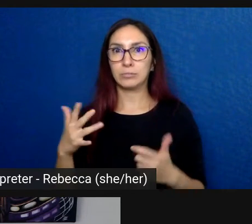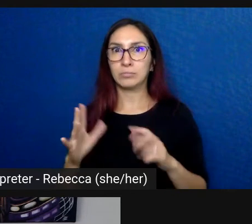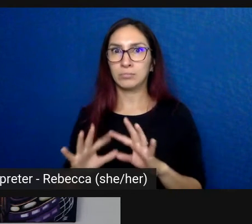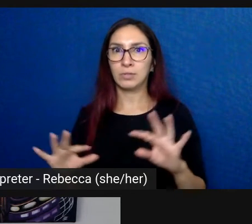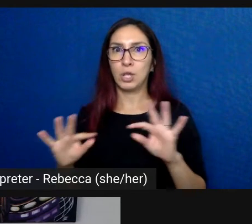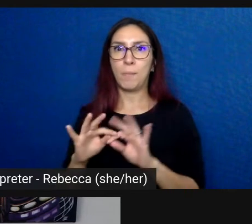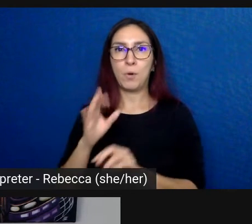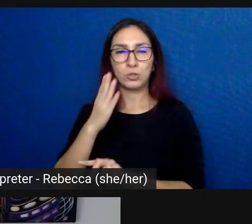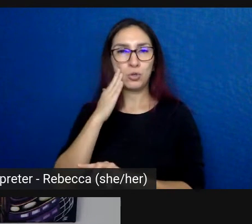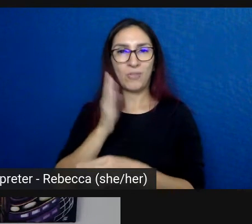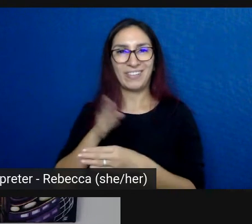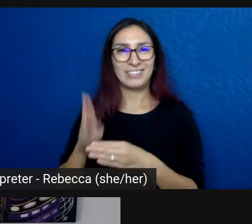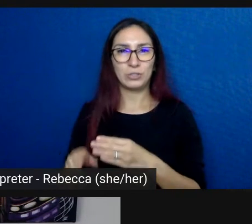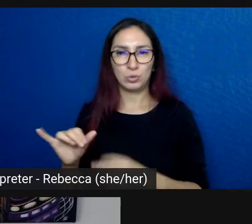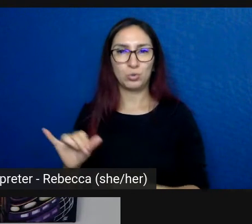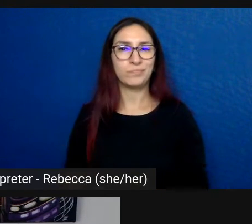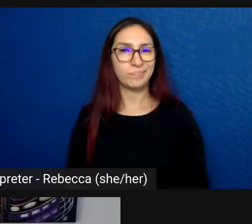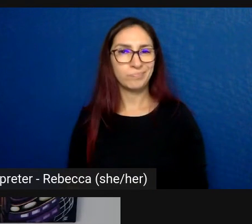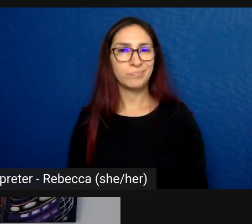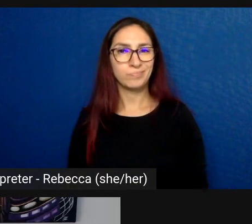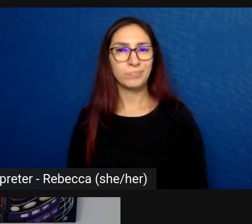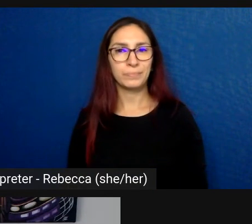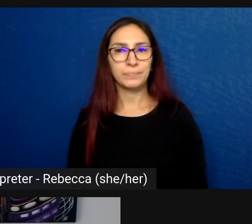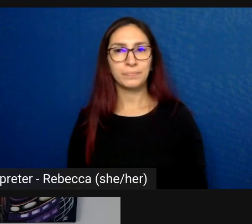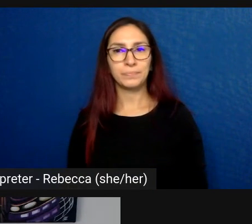I agree. Oh, there are more questions popping up, this is great.